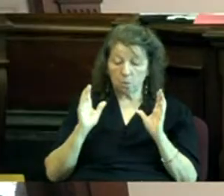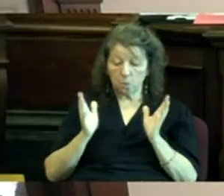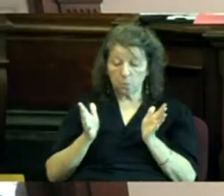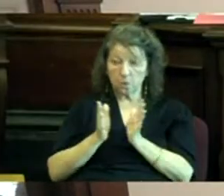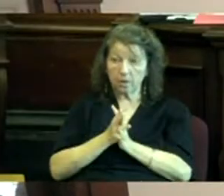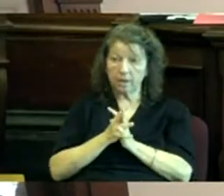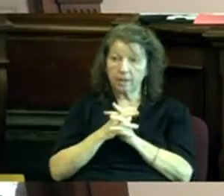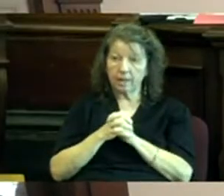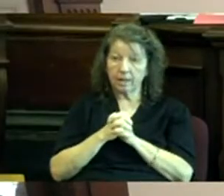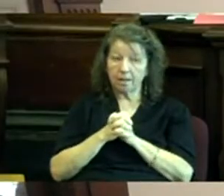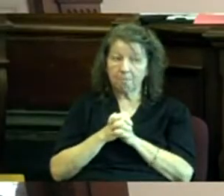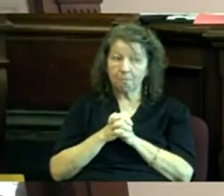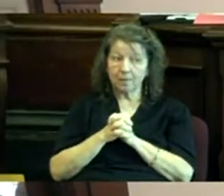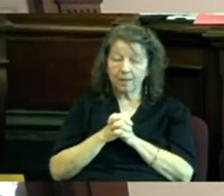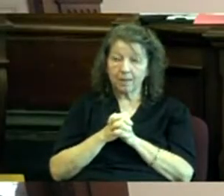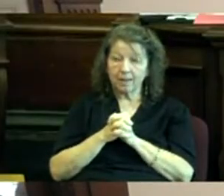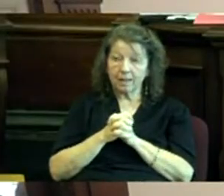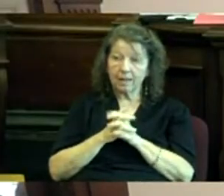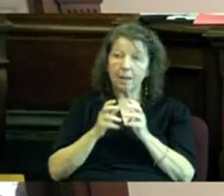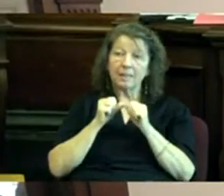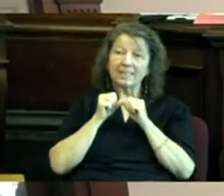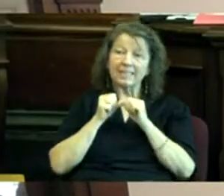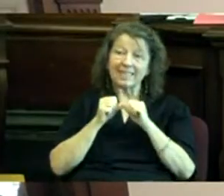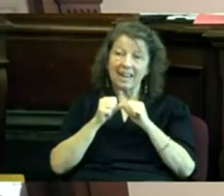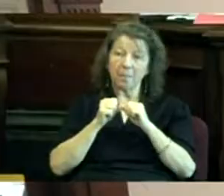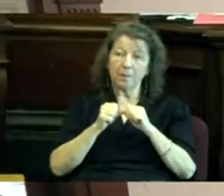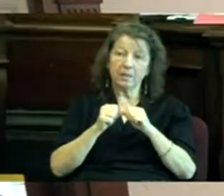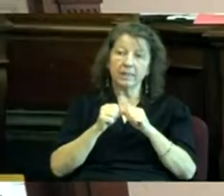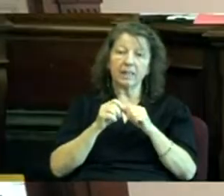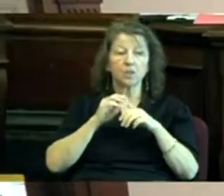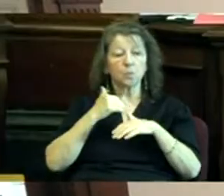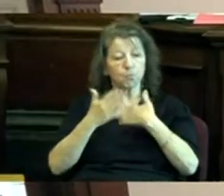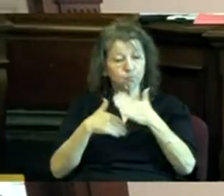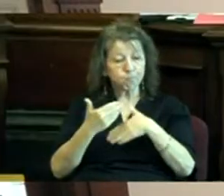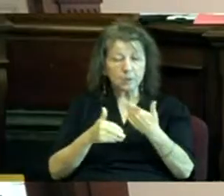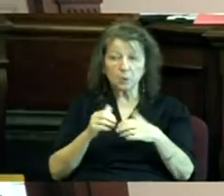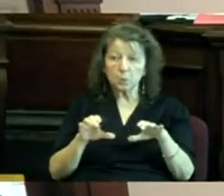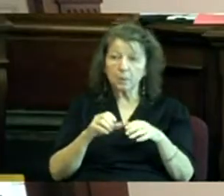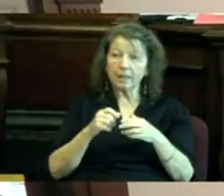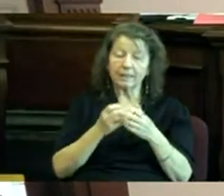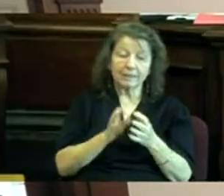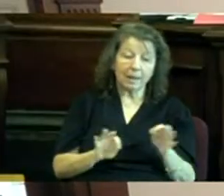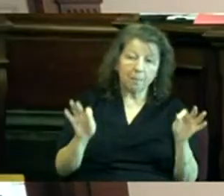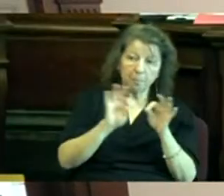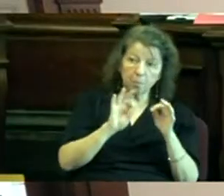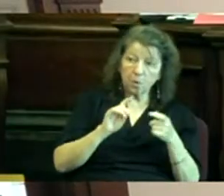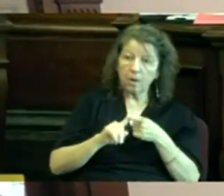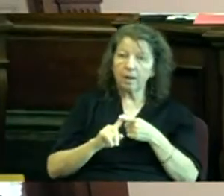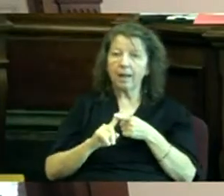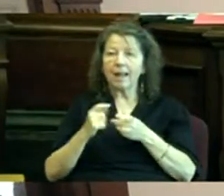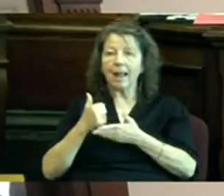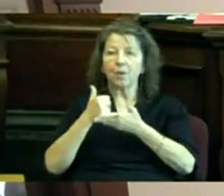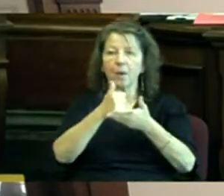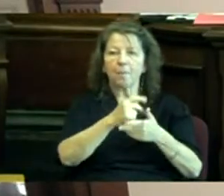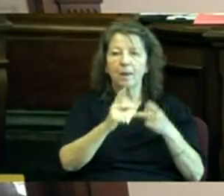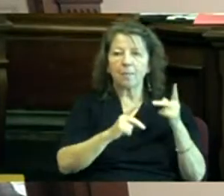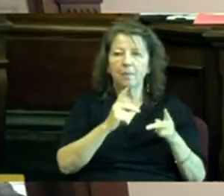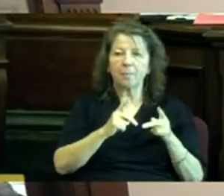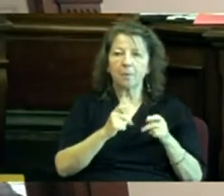River. So. Sustainability is